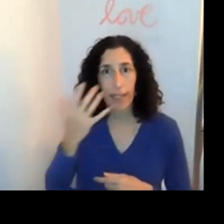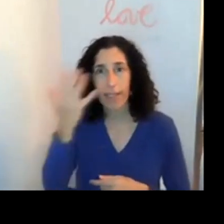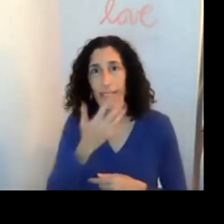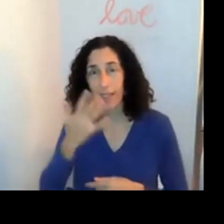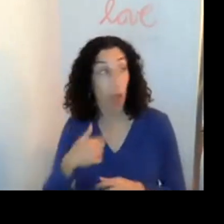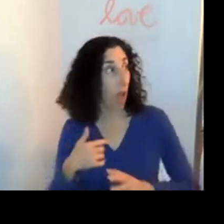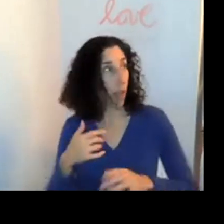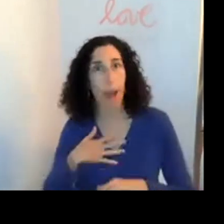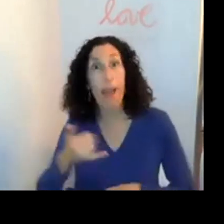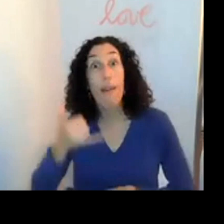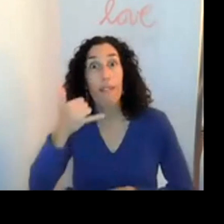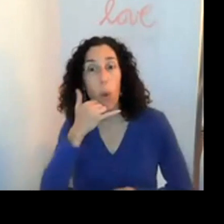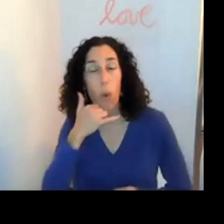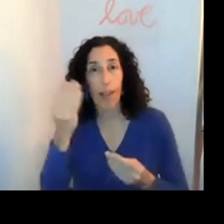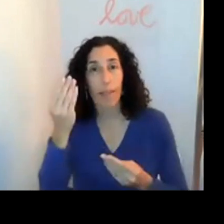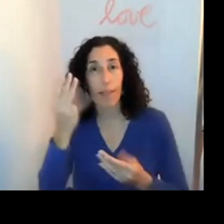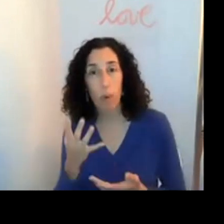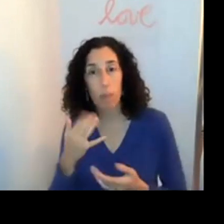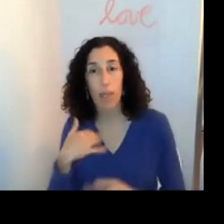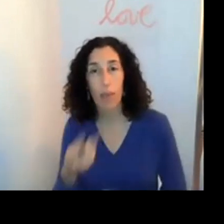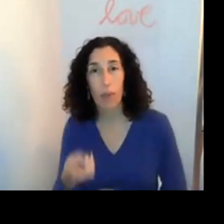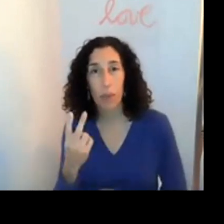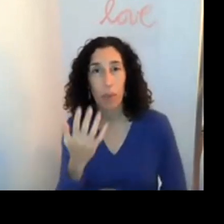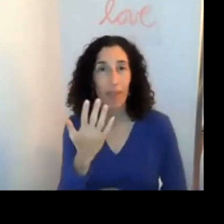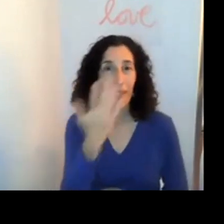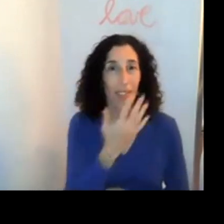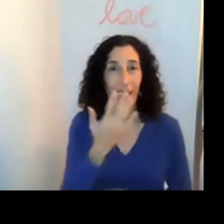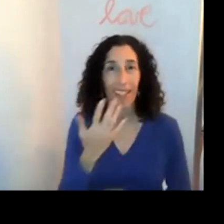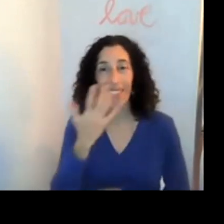I have a comment.I just posted it in the chat, but I'll also read it.It says, “I